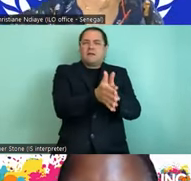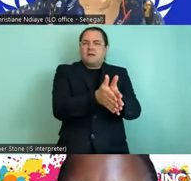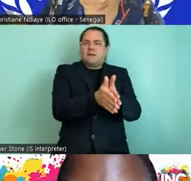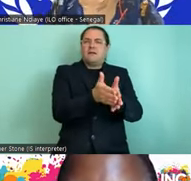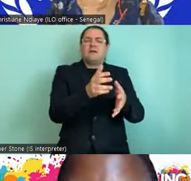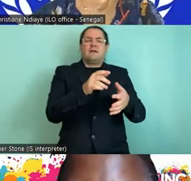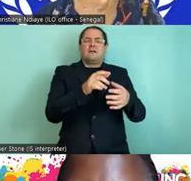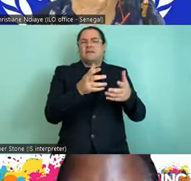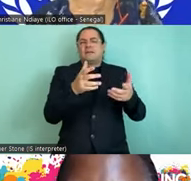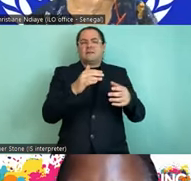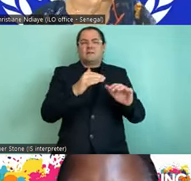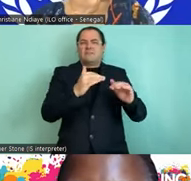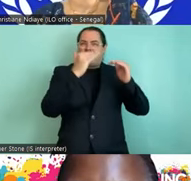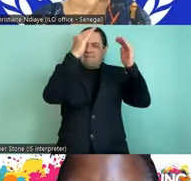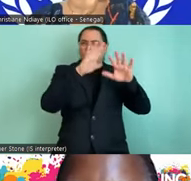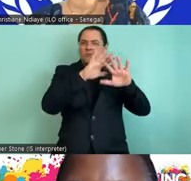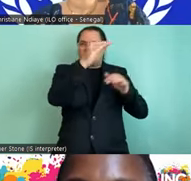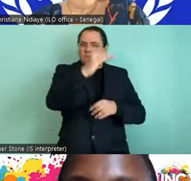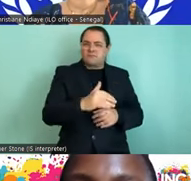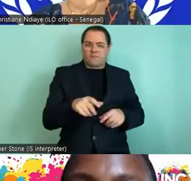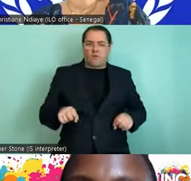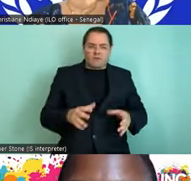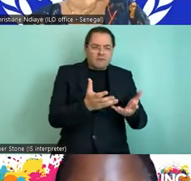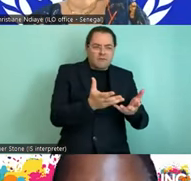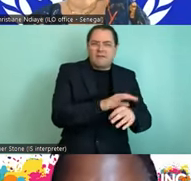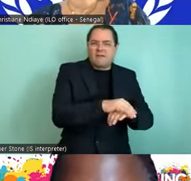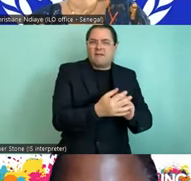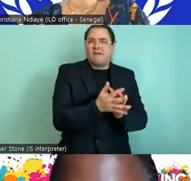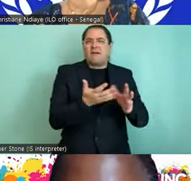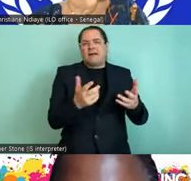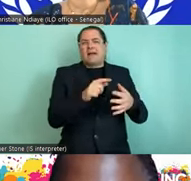also any other smaller pieces that we need to close out on.